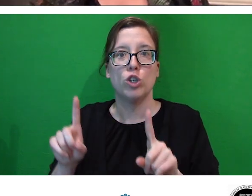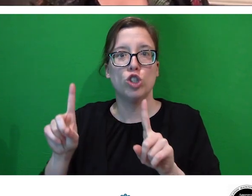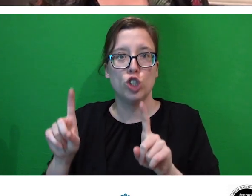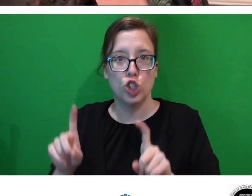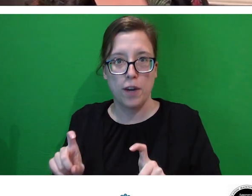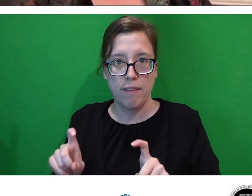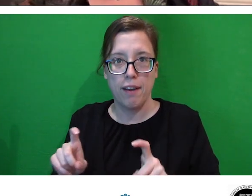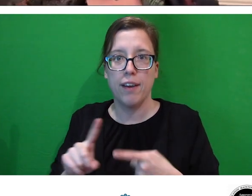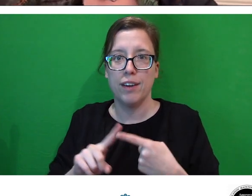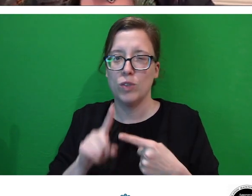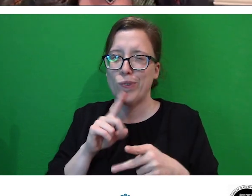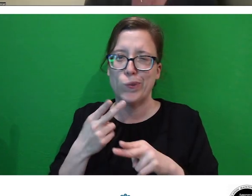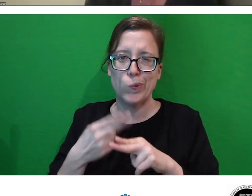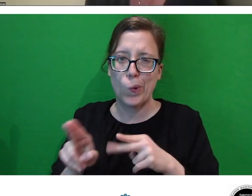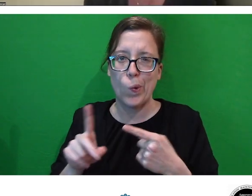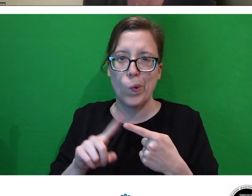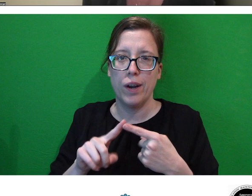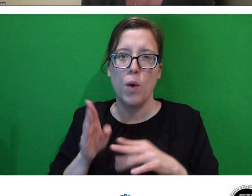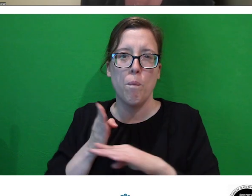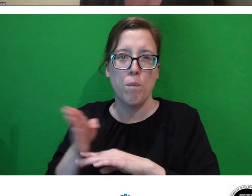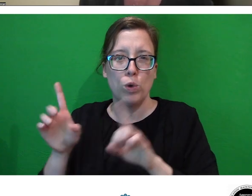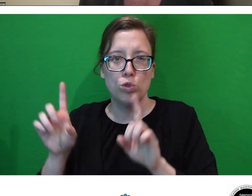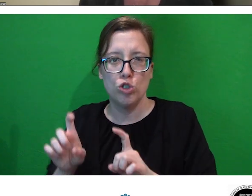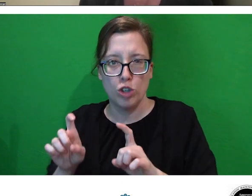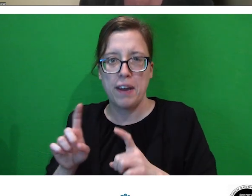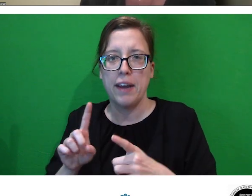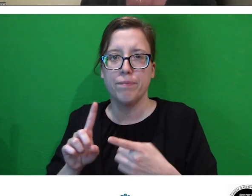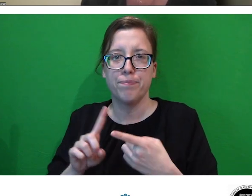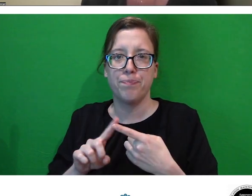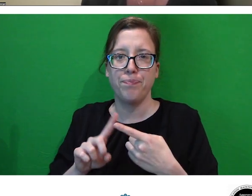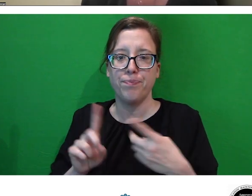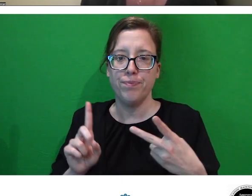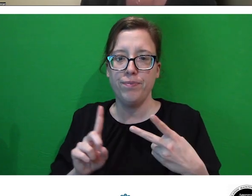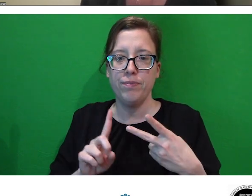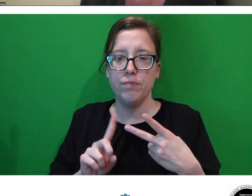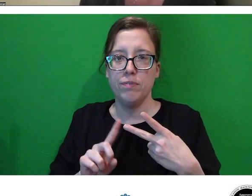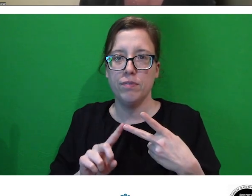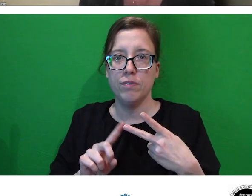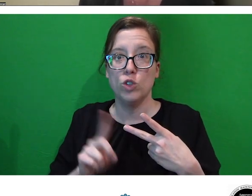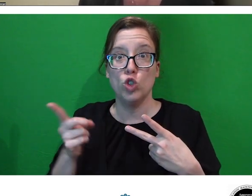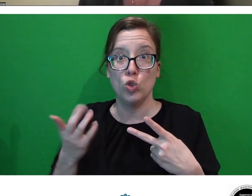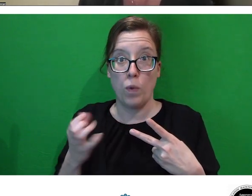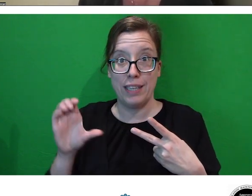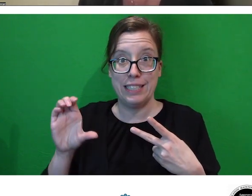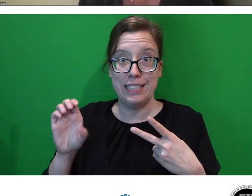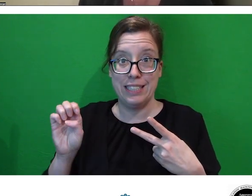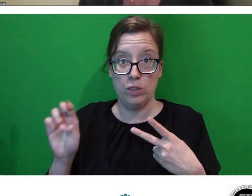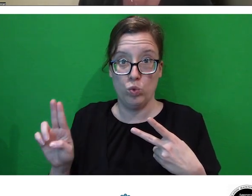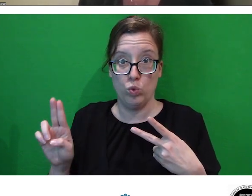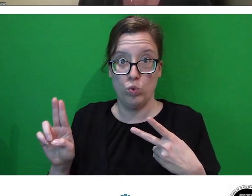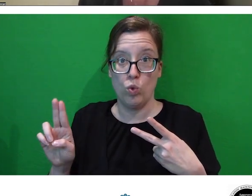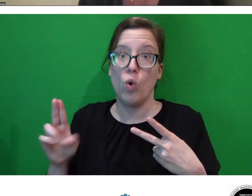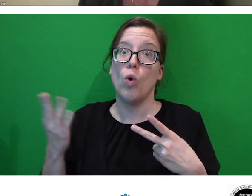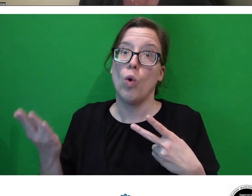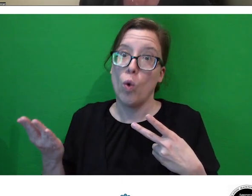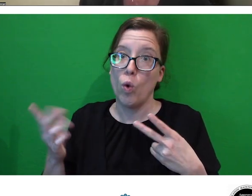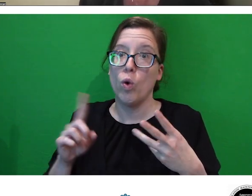dropped a couple of links. So the first link is we need the WDBTAP survey. So it's very short. It's